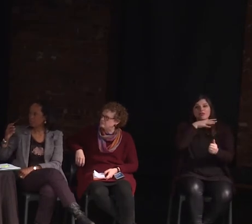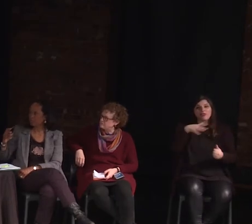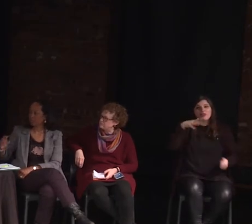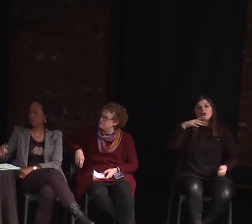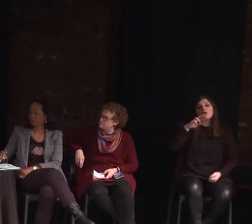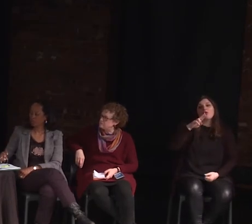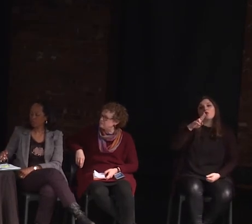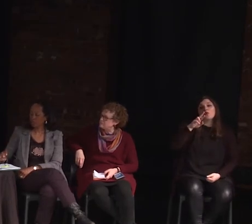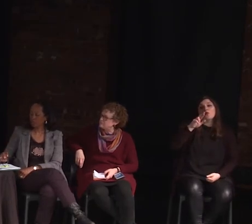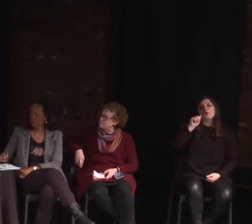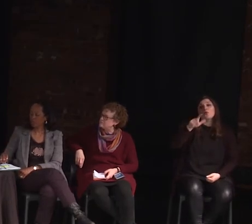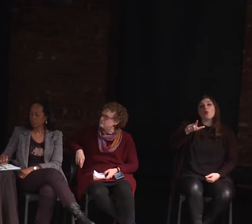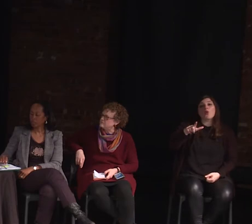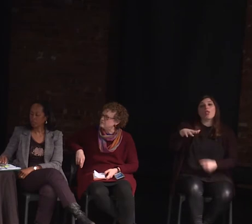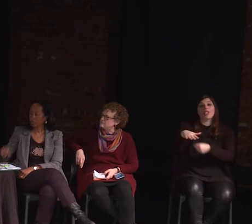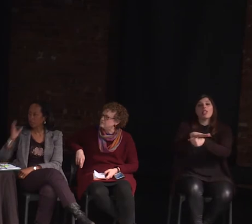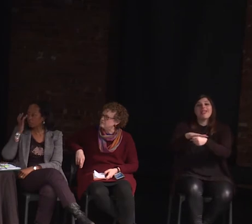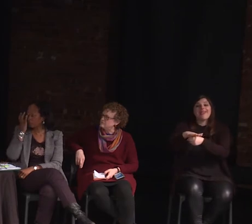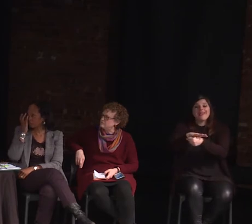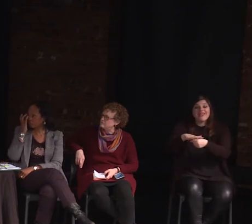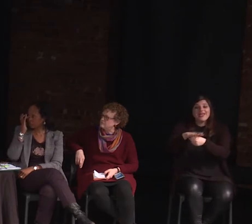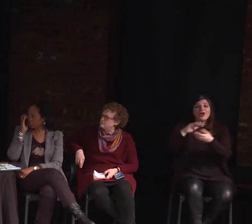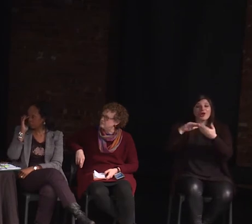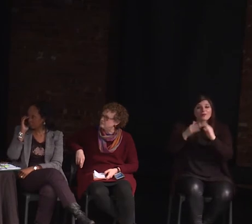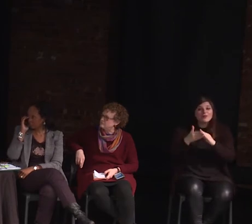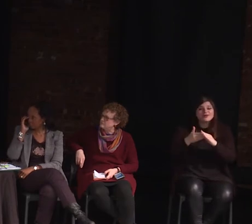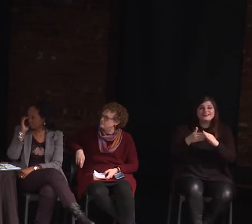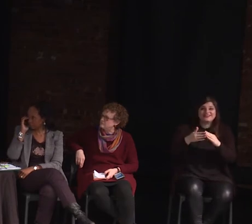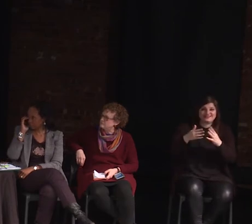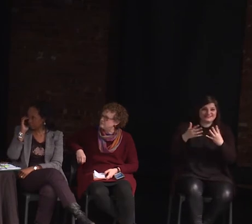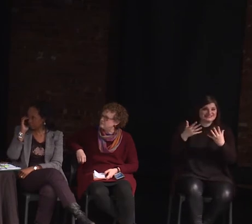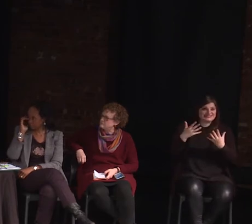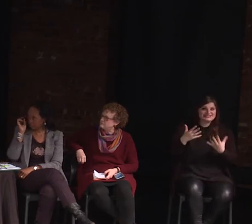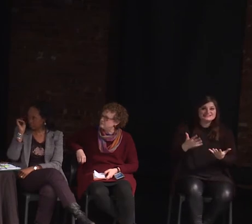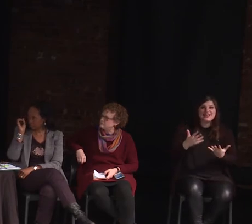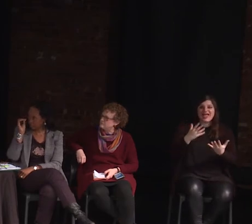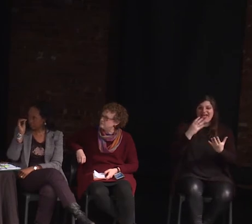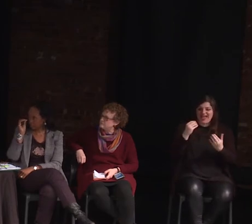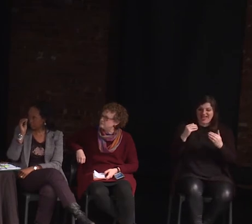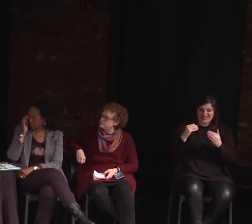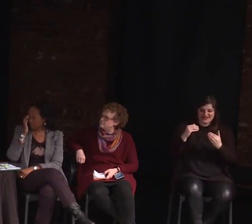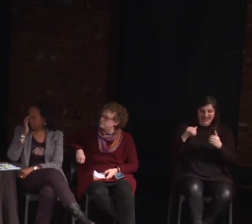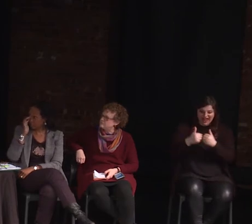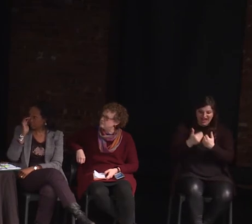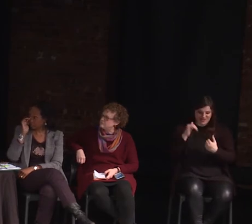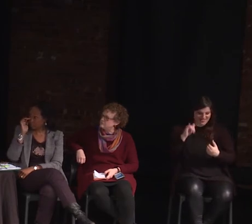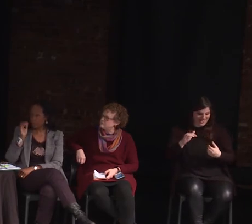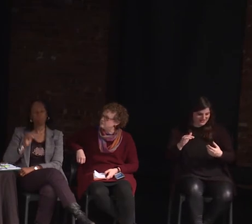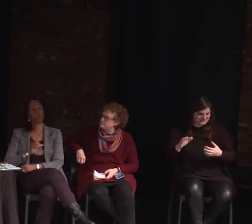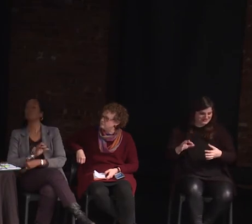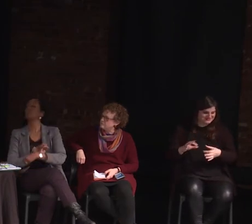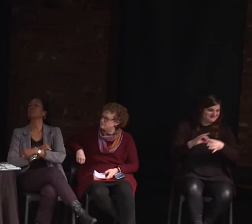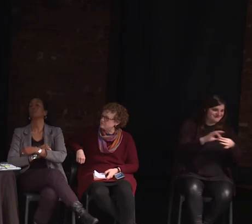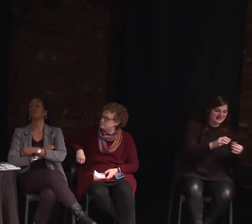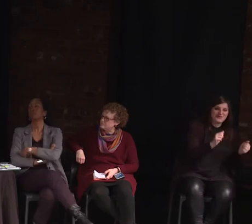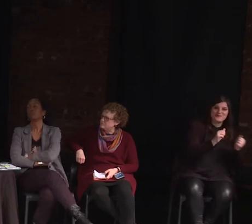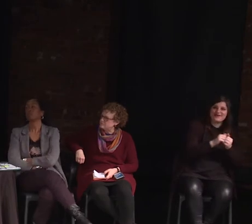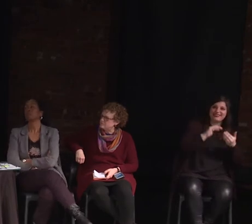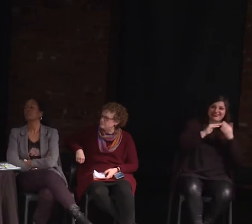and then able to make the analogy between rural and urban communities.